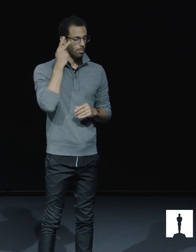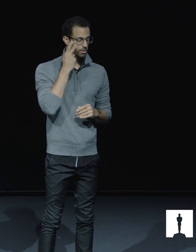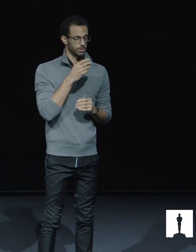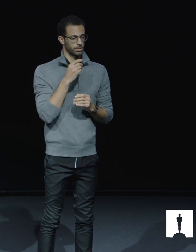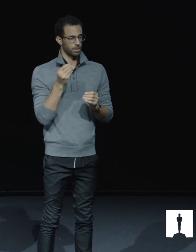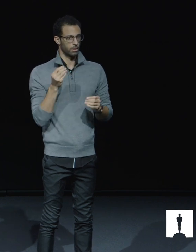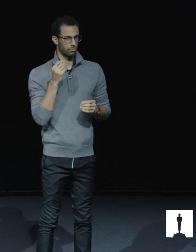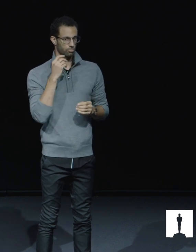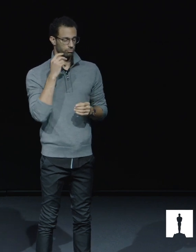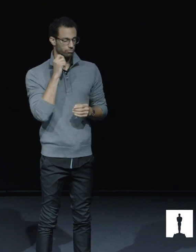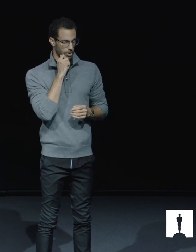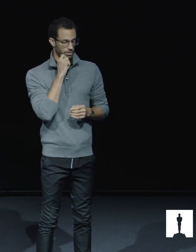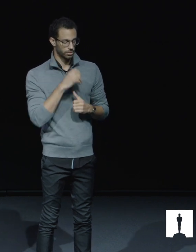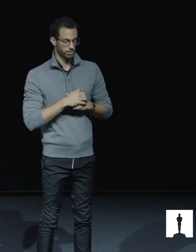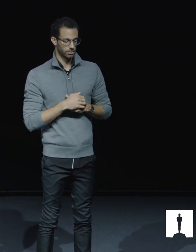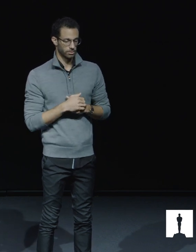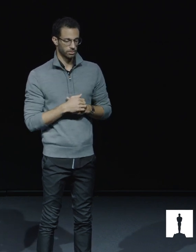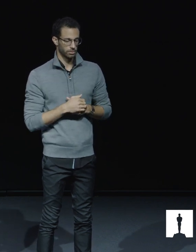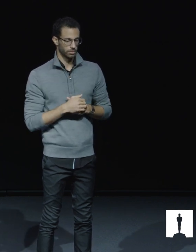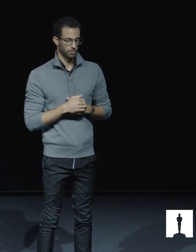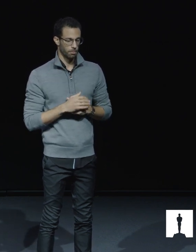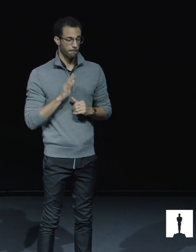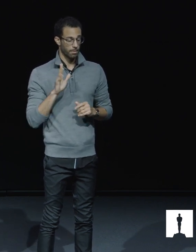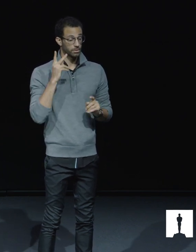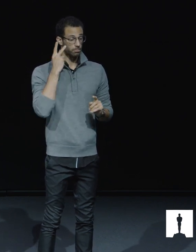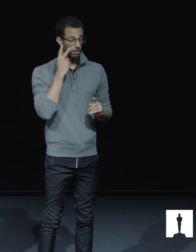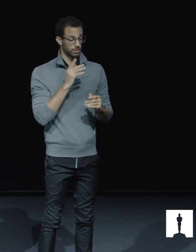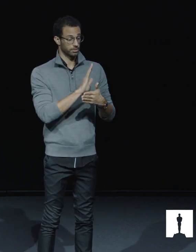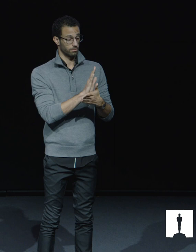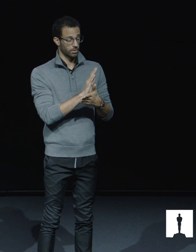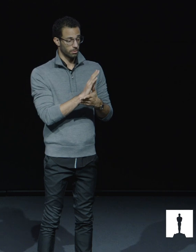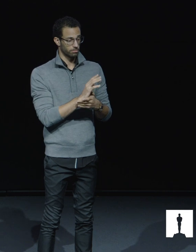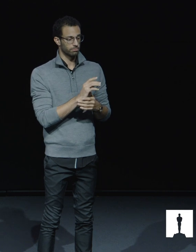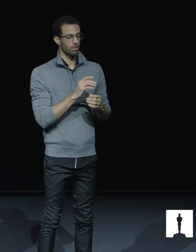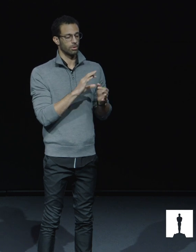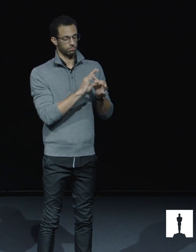recollection of film is very much met with his love of theater, something which, of course,